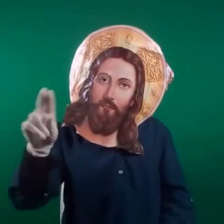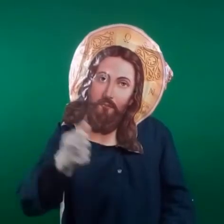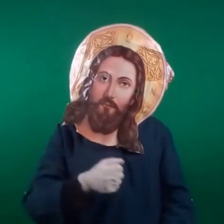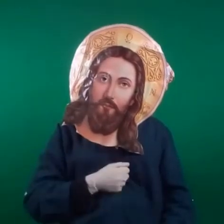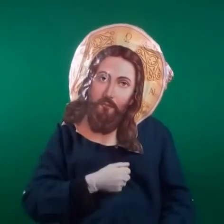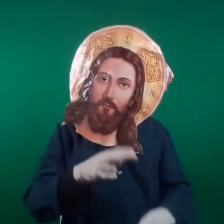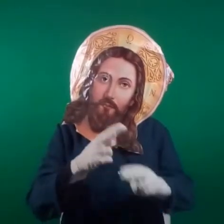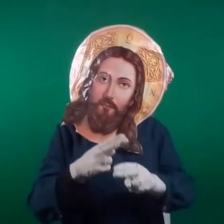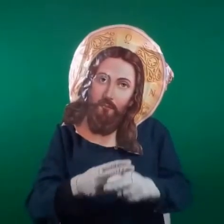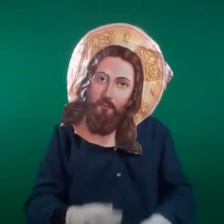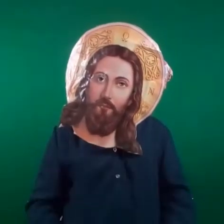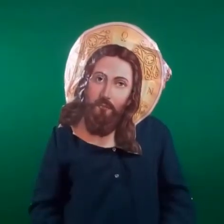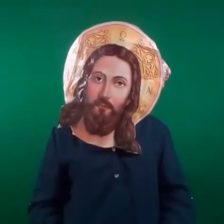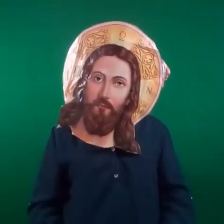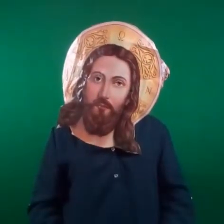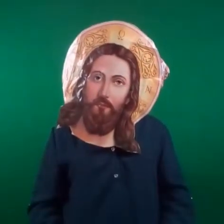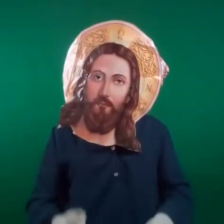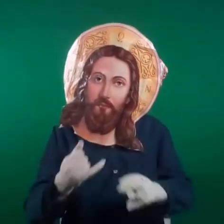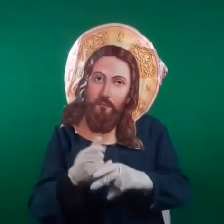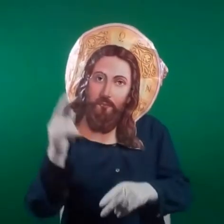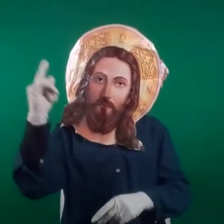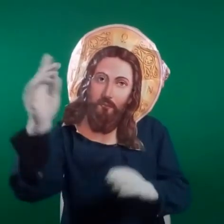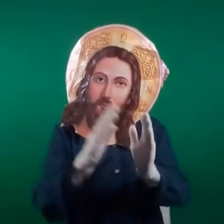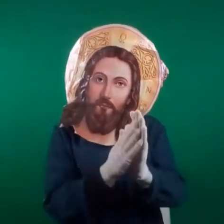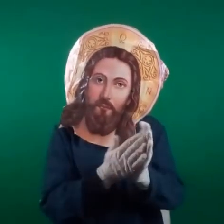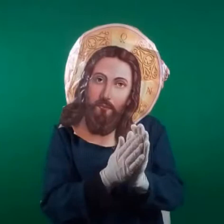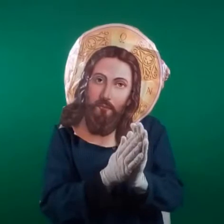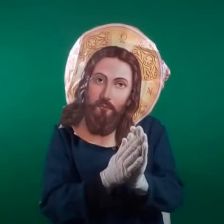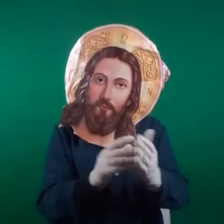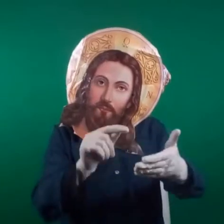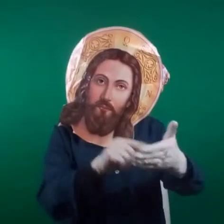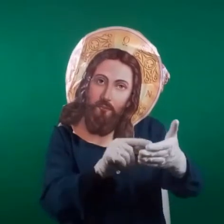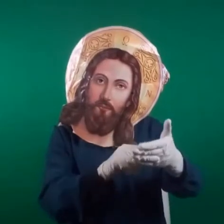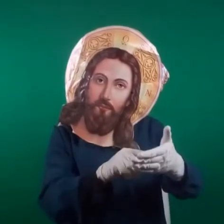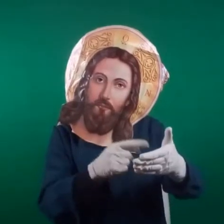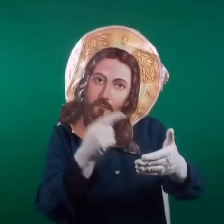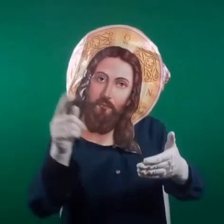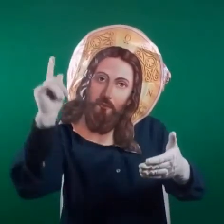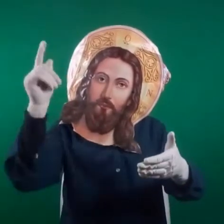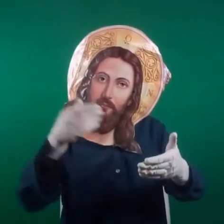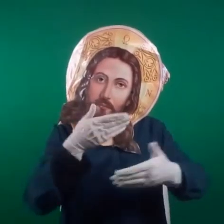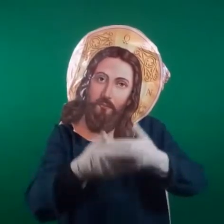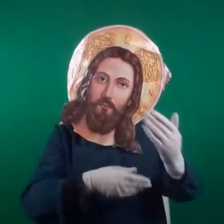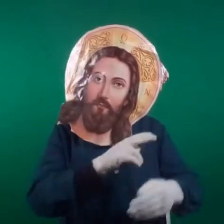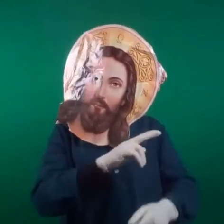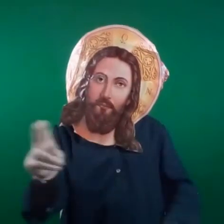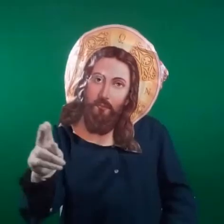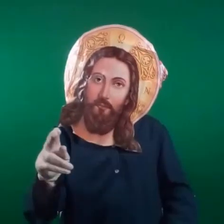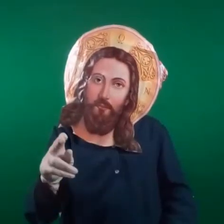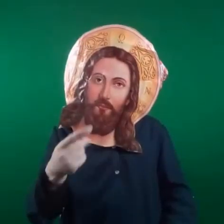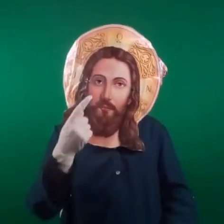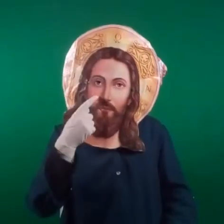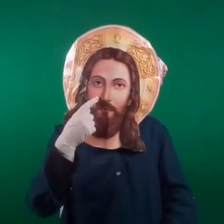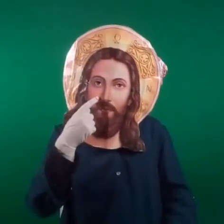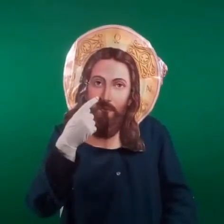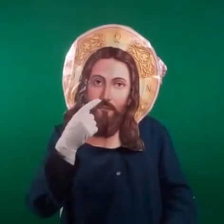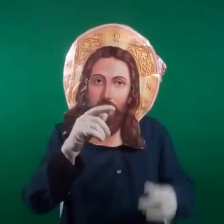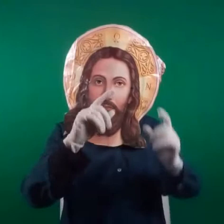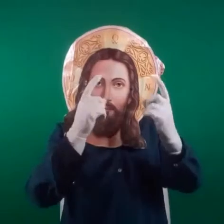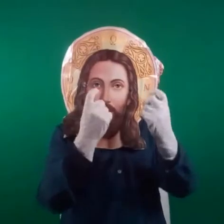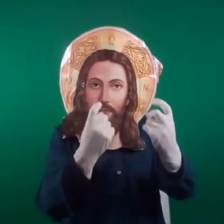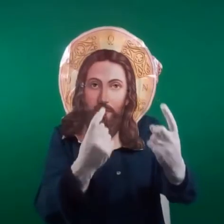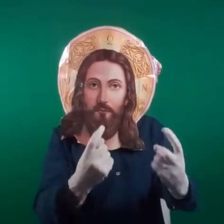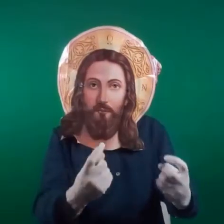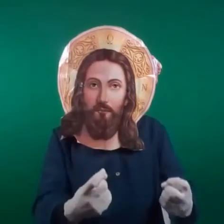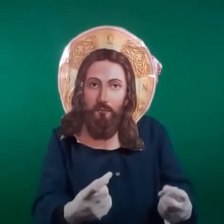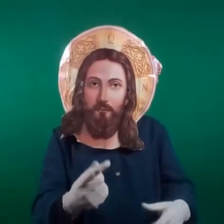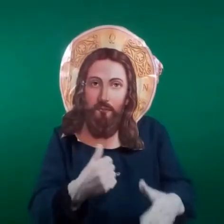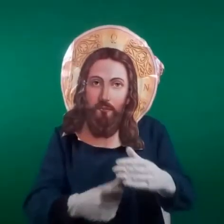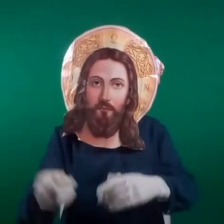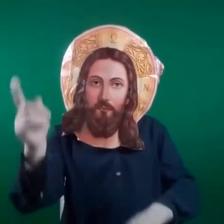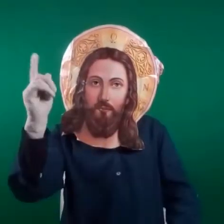And in the bible it is written that God said, do not test the Lord your God. I tell you this is the word of the devil.